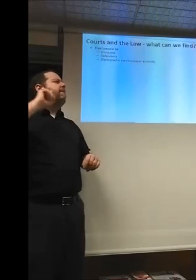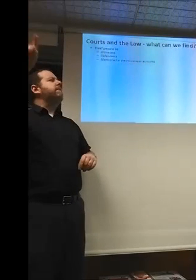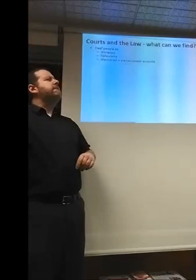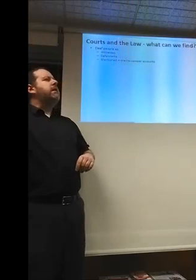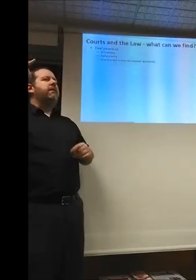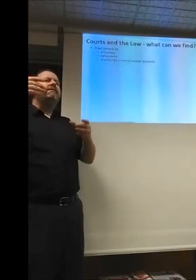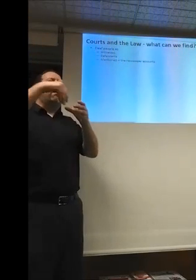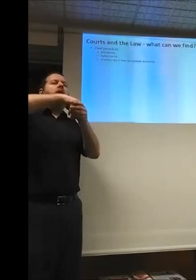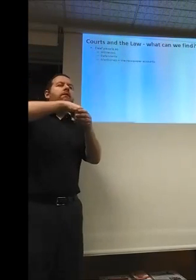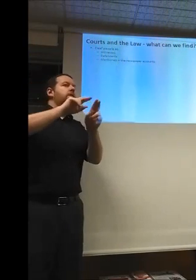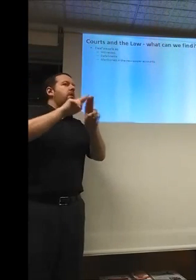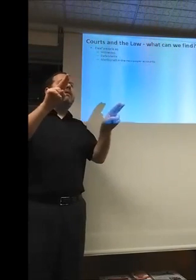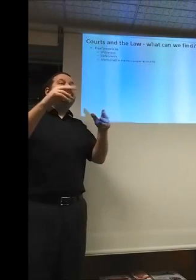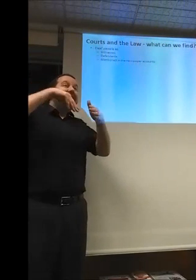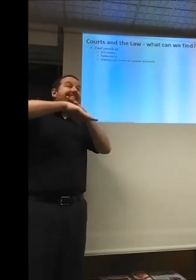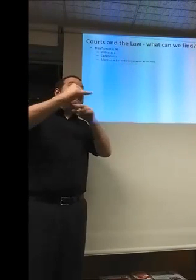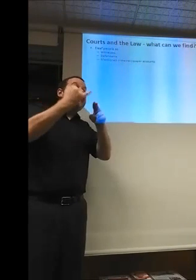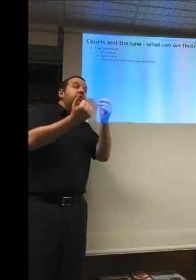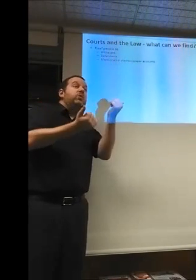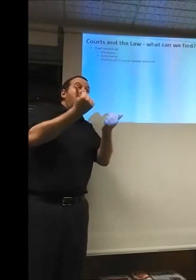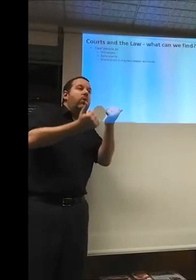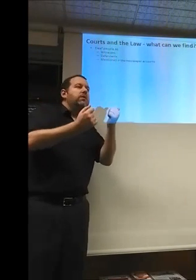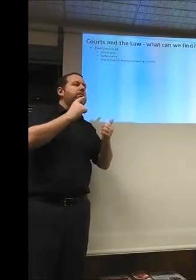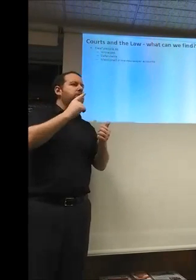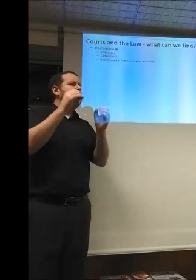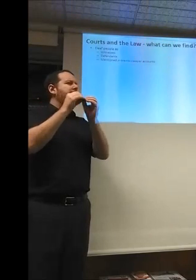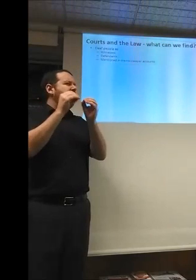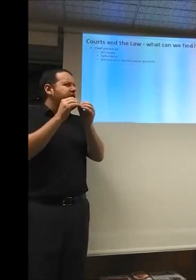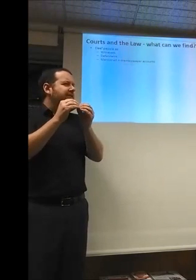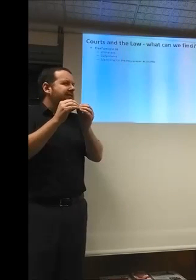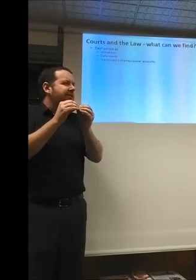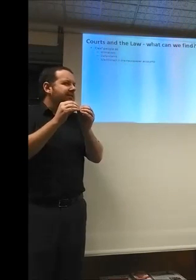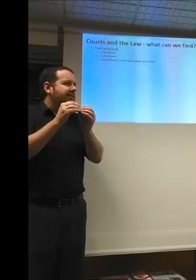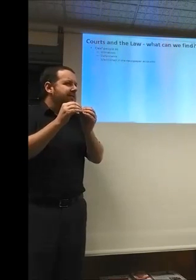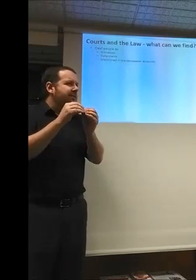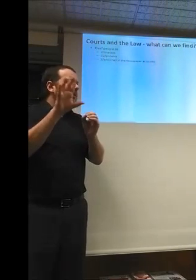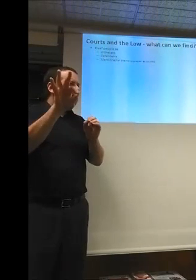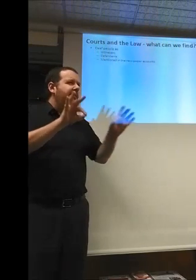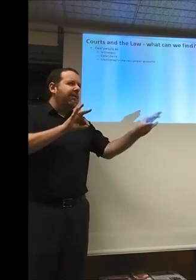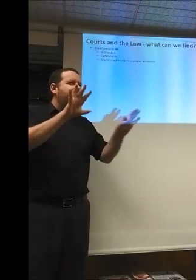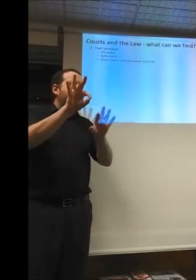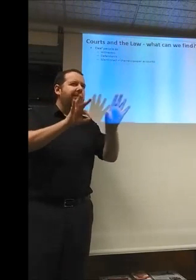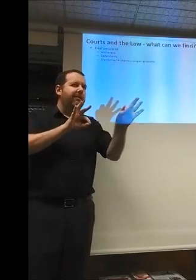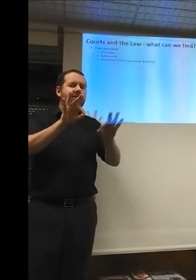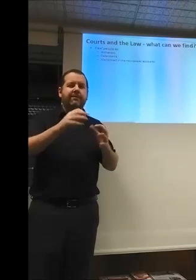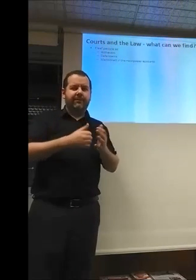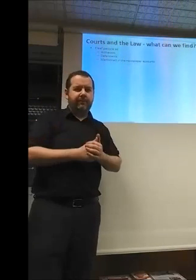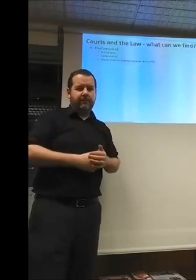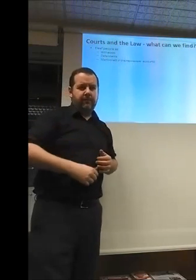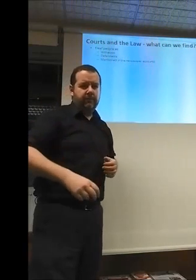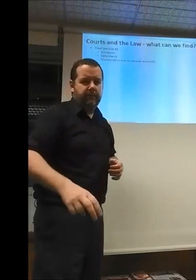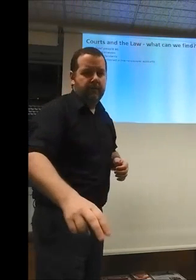and the courts would also mention their brother would be one of the defendants or witnesses